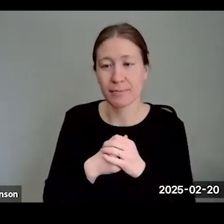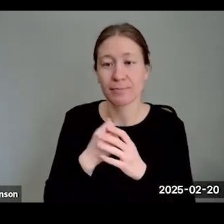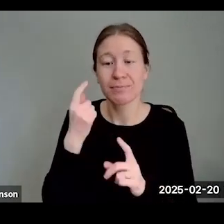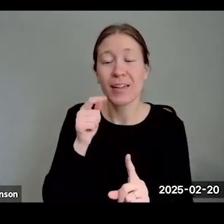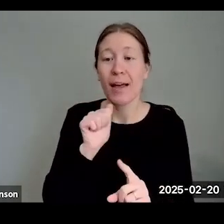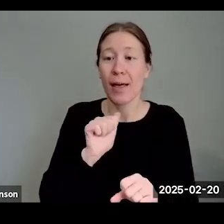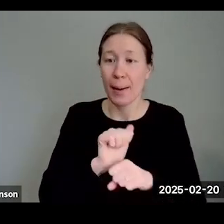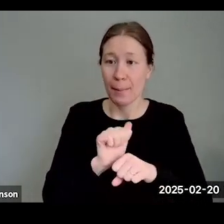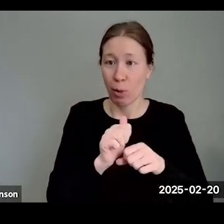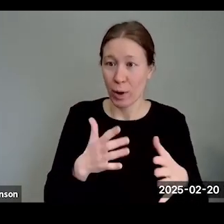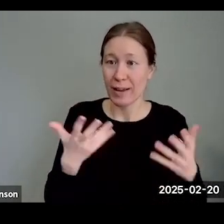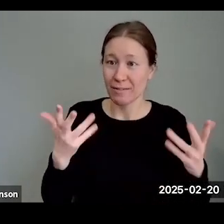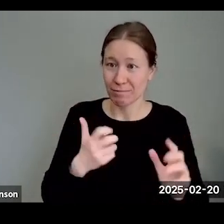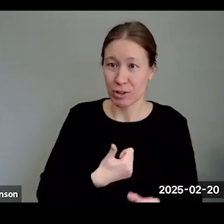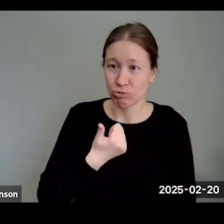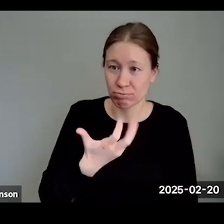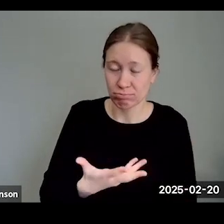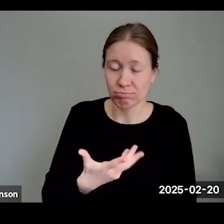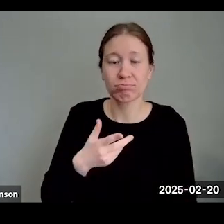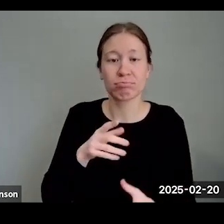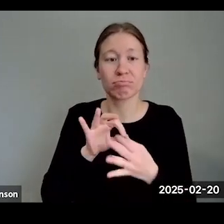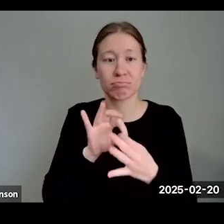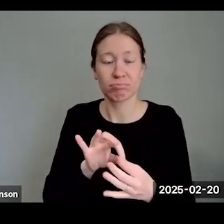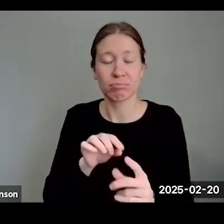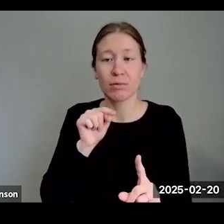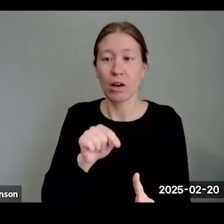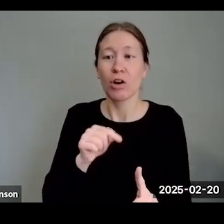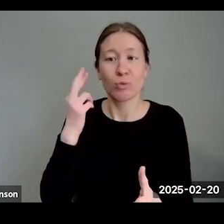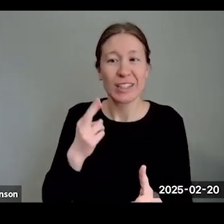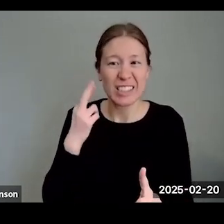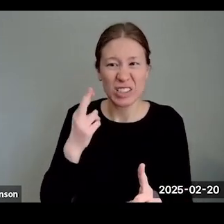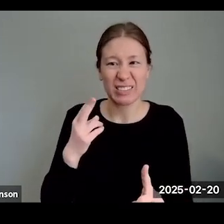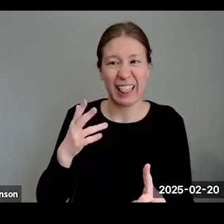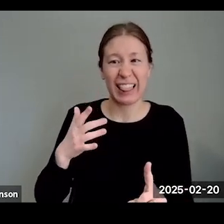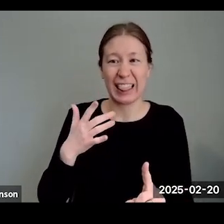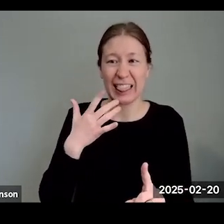that these are due to light sensitivity and that exacerbates their symptoms.